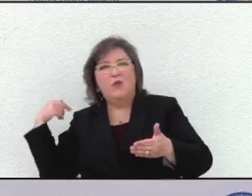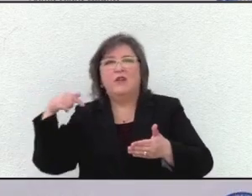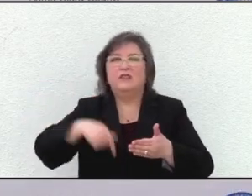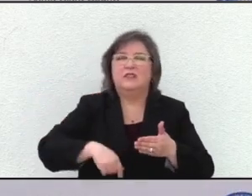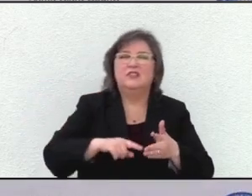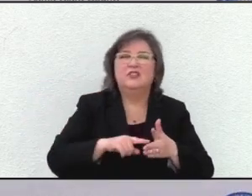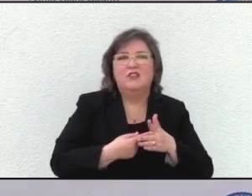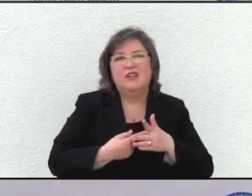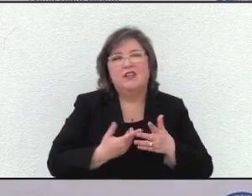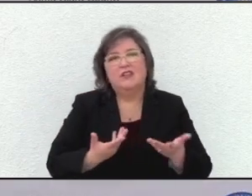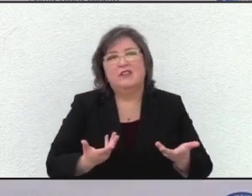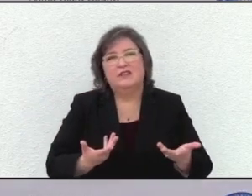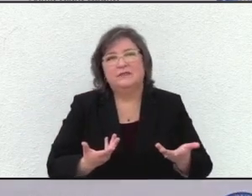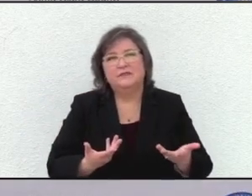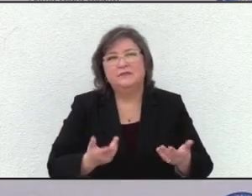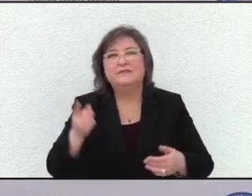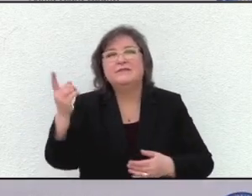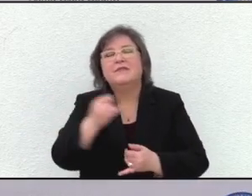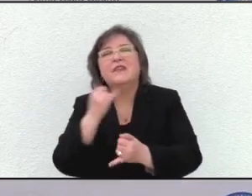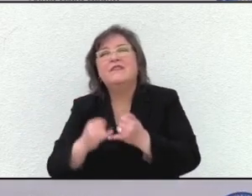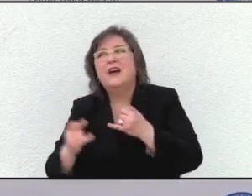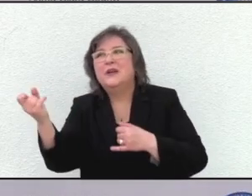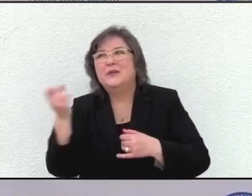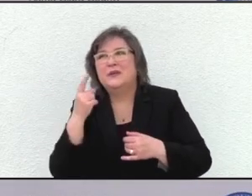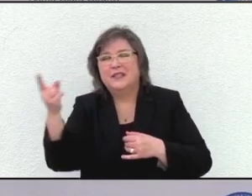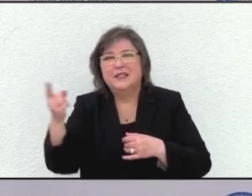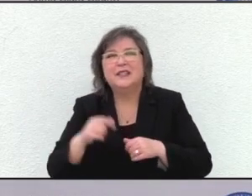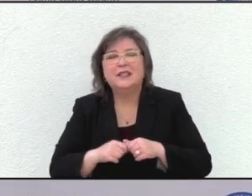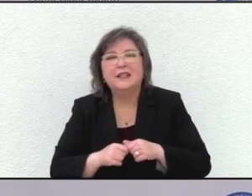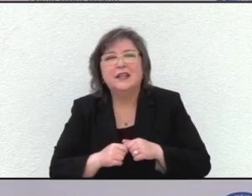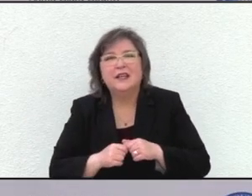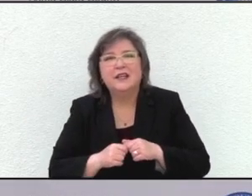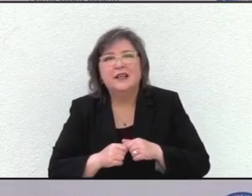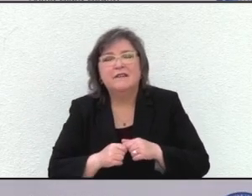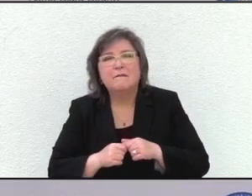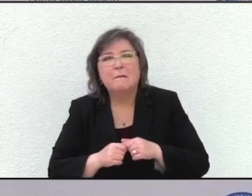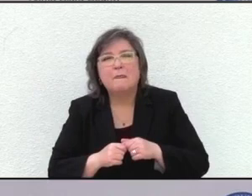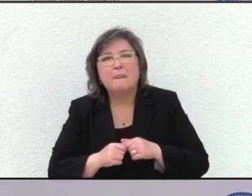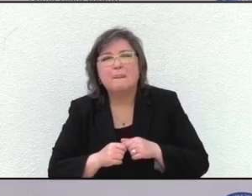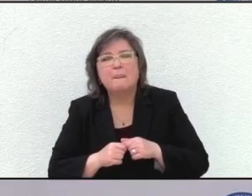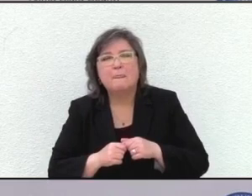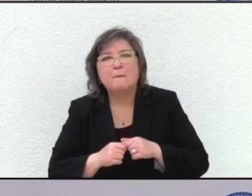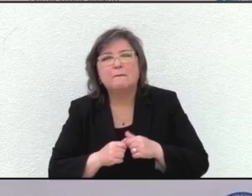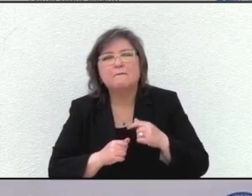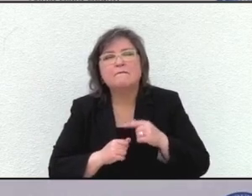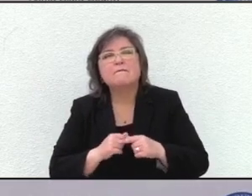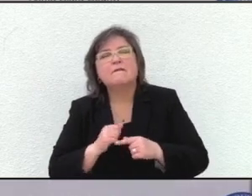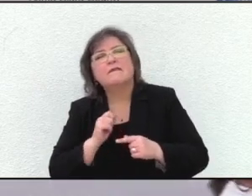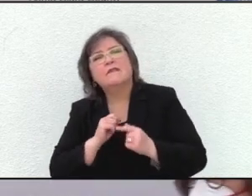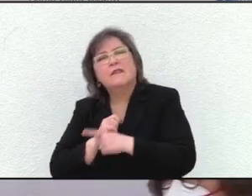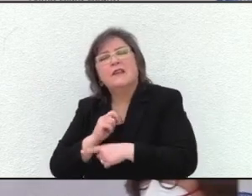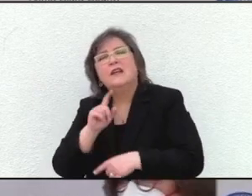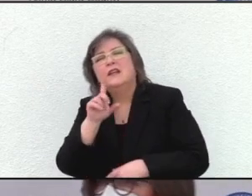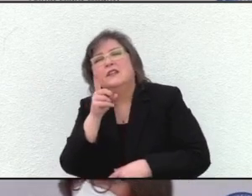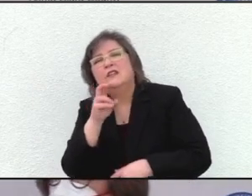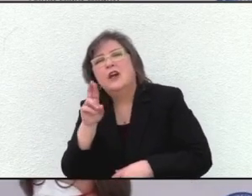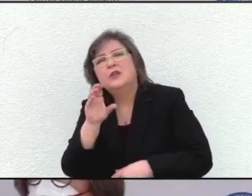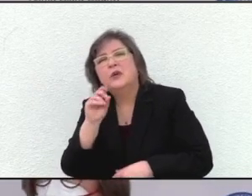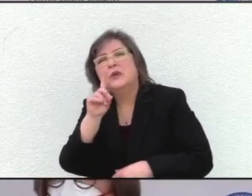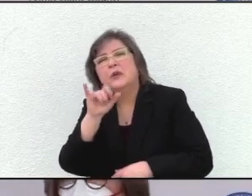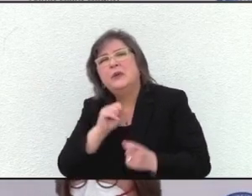Media question.